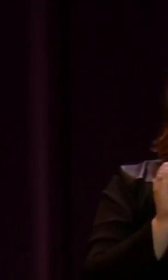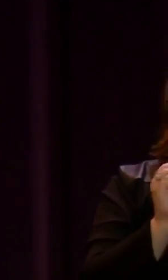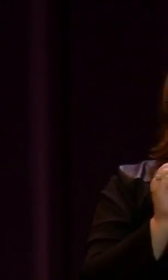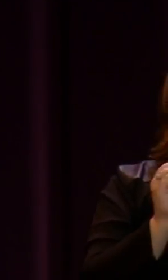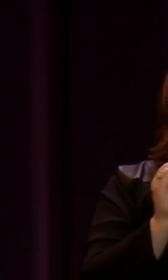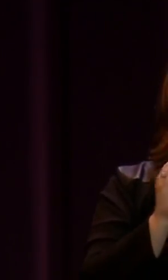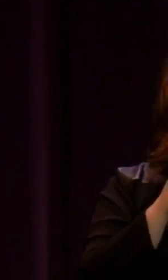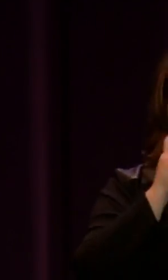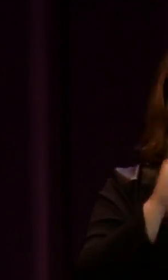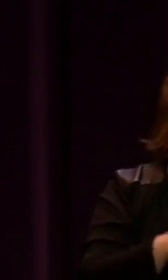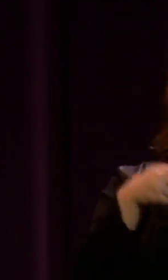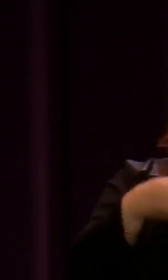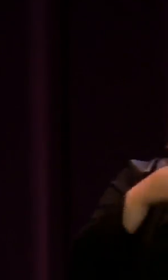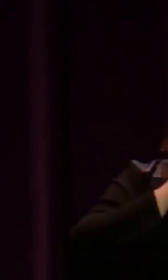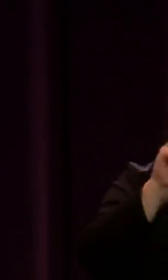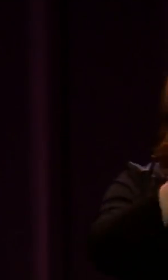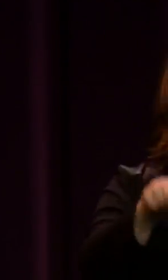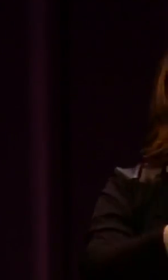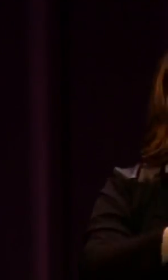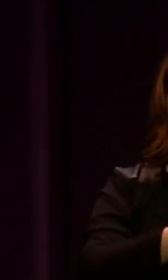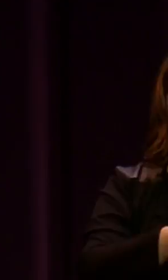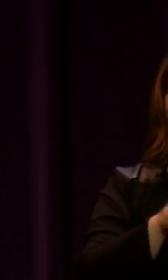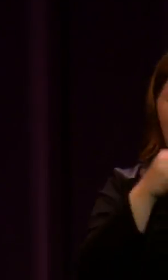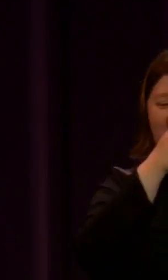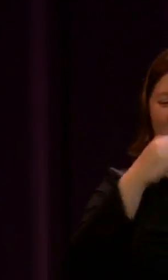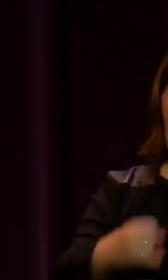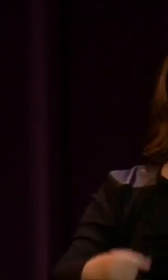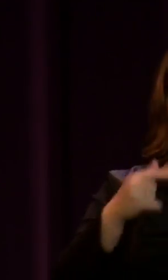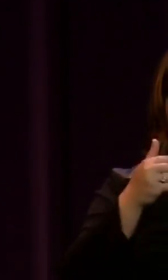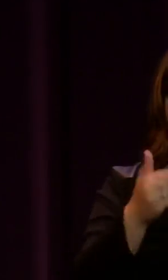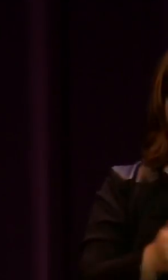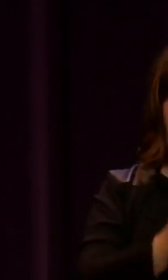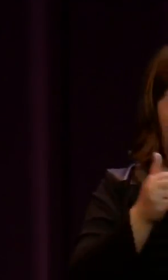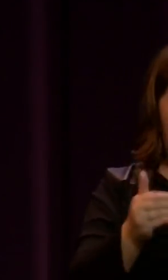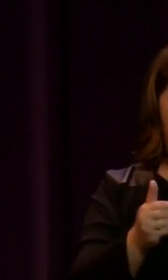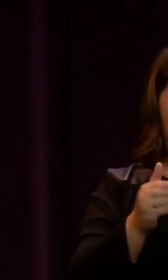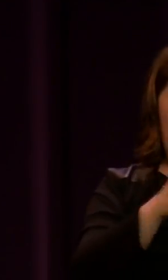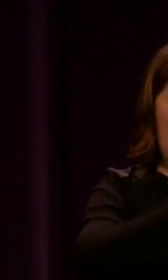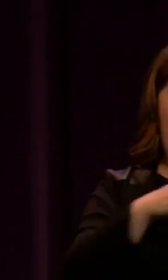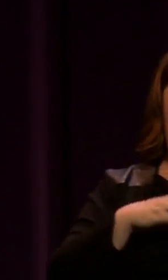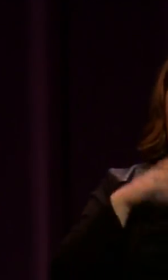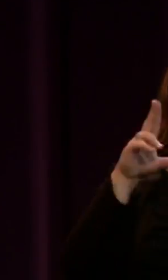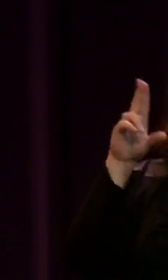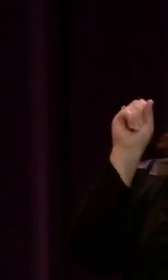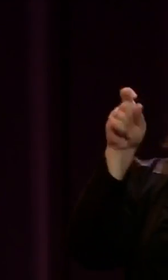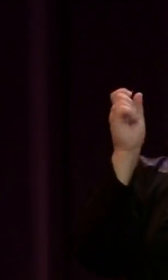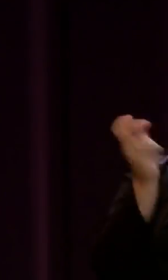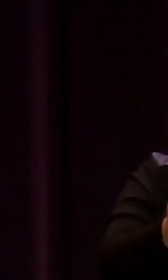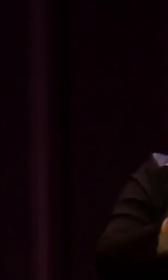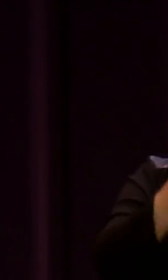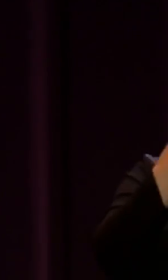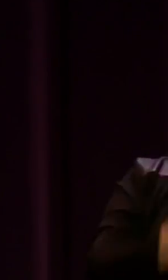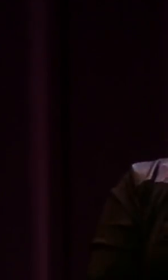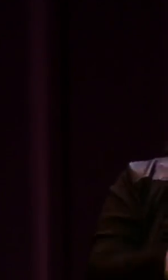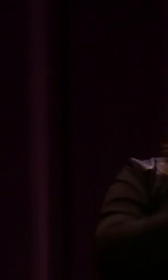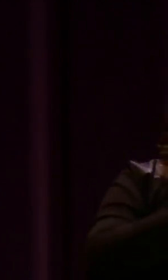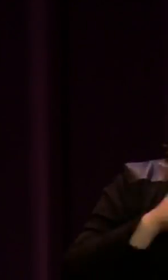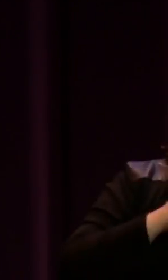THE END OF THE DAY THIS PROCESS REQUIRES APPROVAL BY THE CONGRESS OF THE UNITED STATES. THE HOUSE AND THE SENATE.